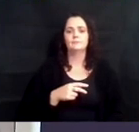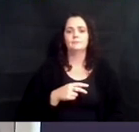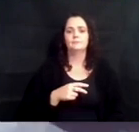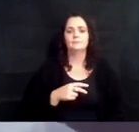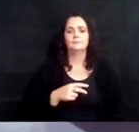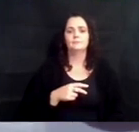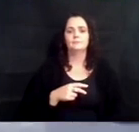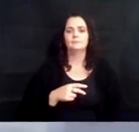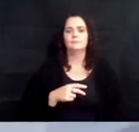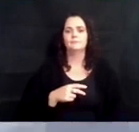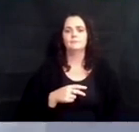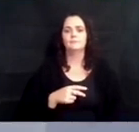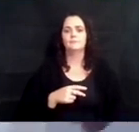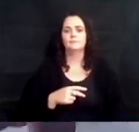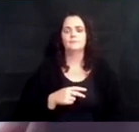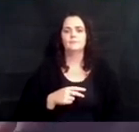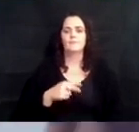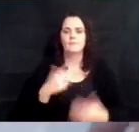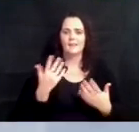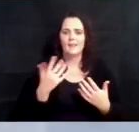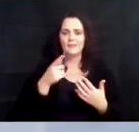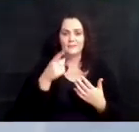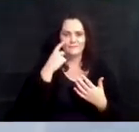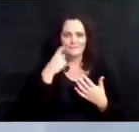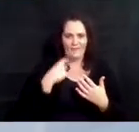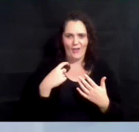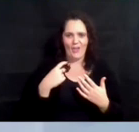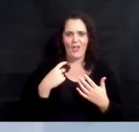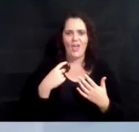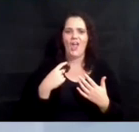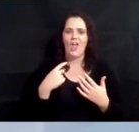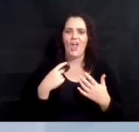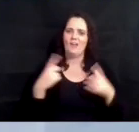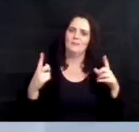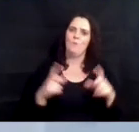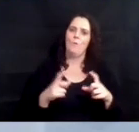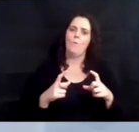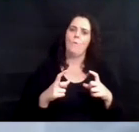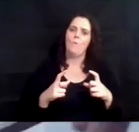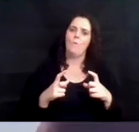there, okay, so again try to keep this relatively small, don't get too large.